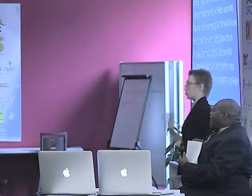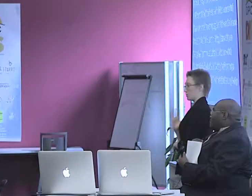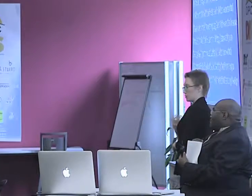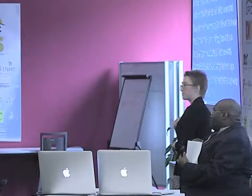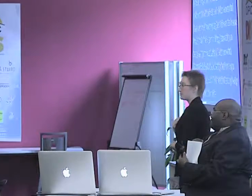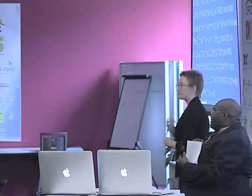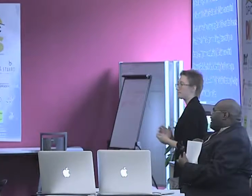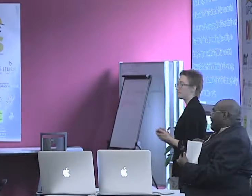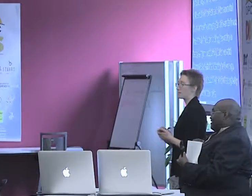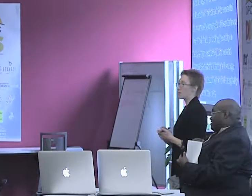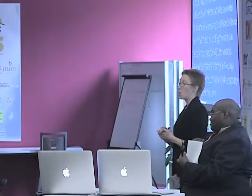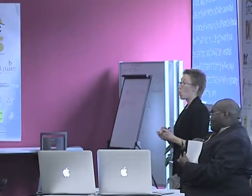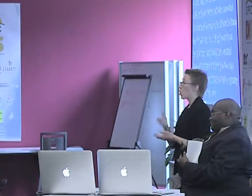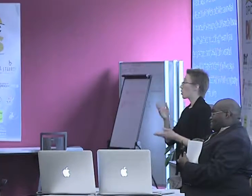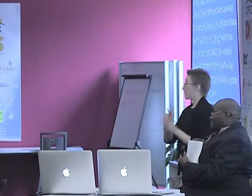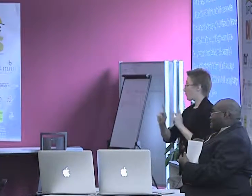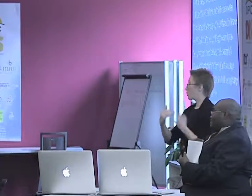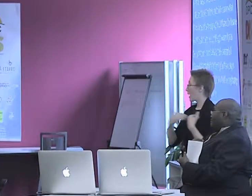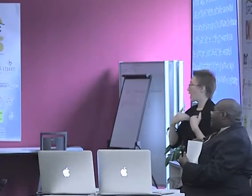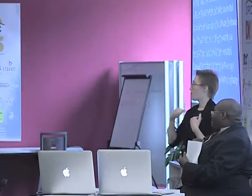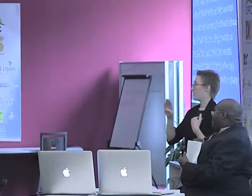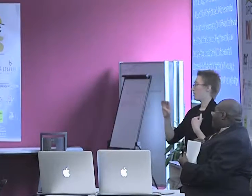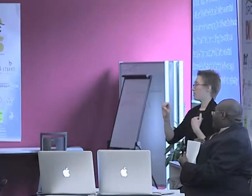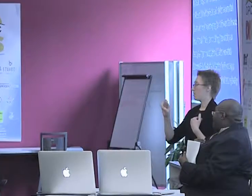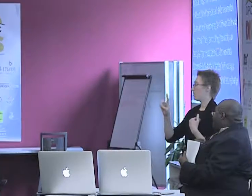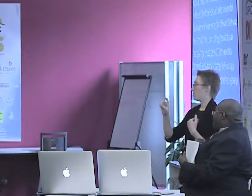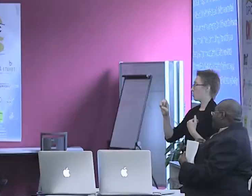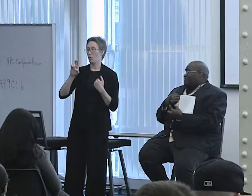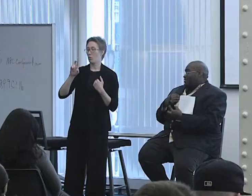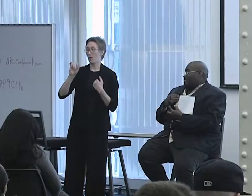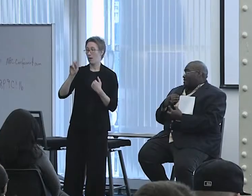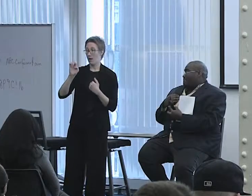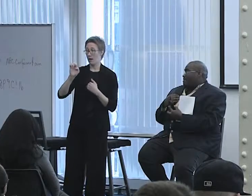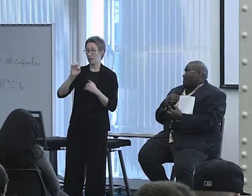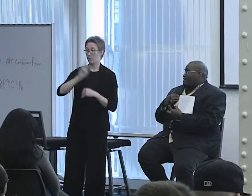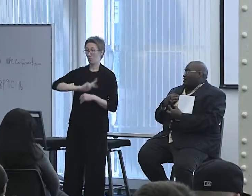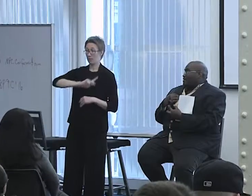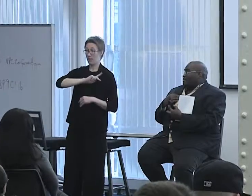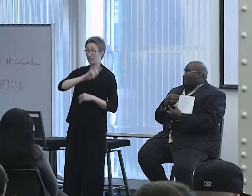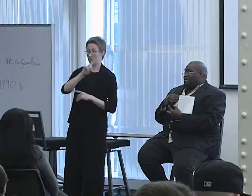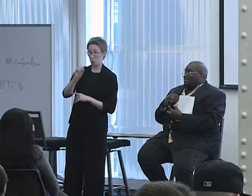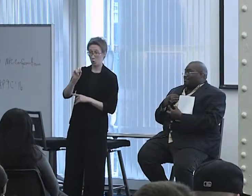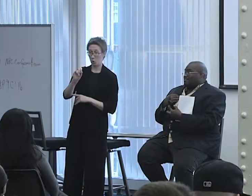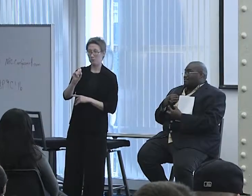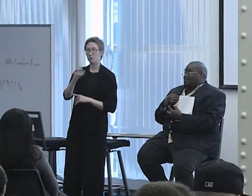Folks with borderline personality disorder, et cetera, who have transitioned, and it has still benefited them.